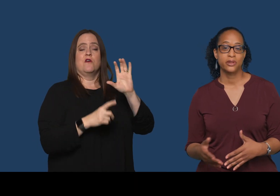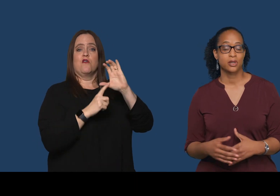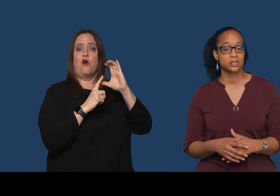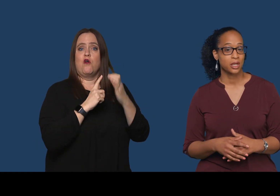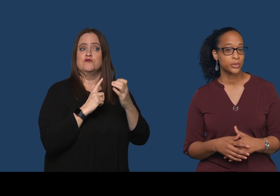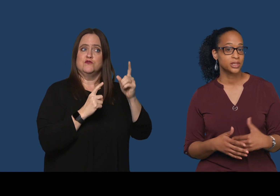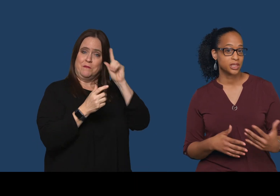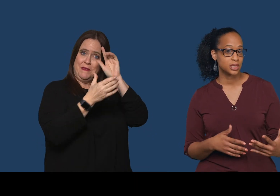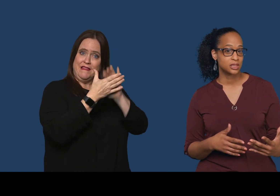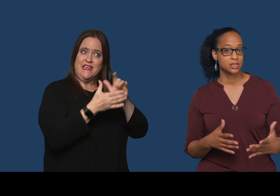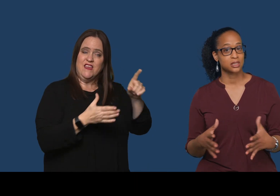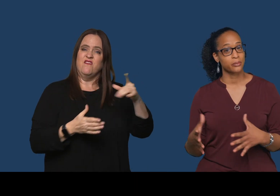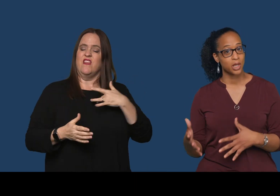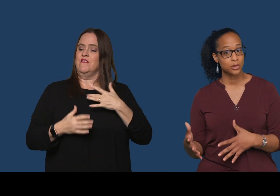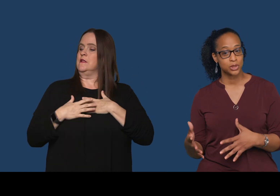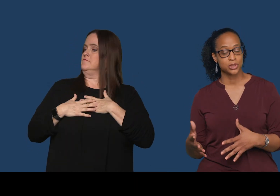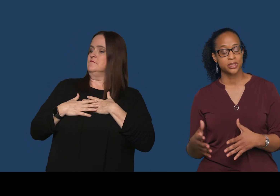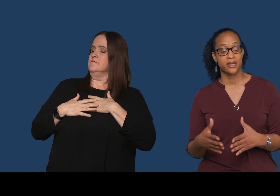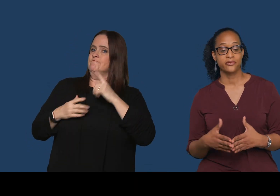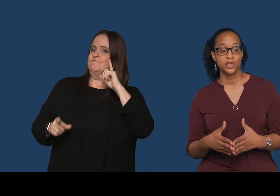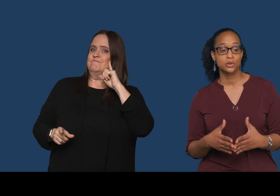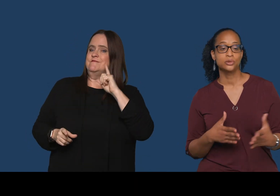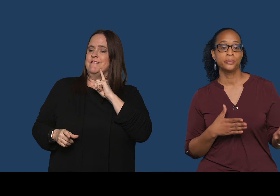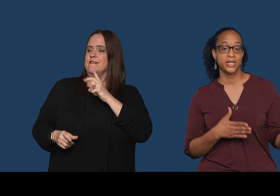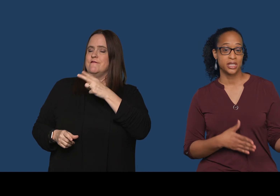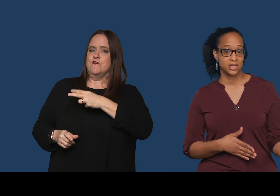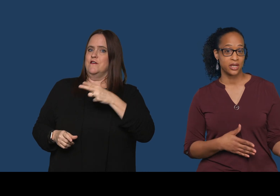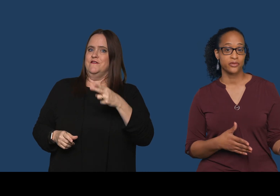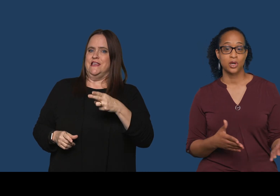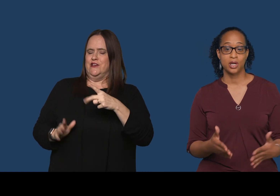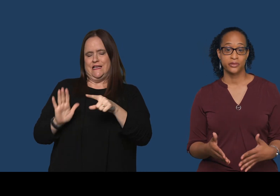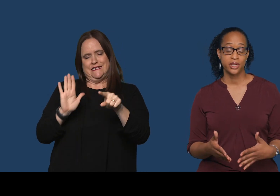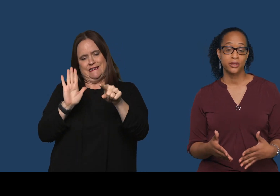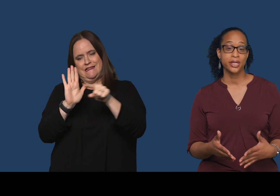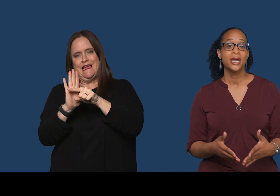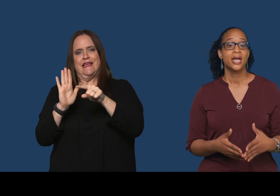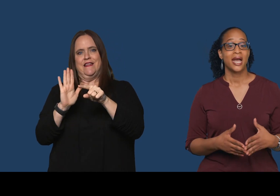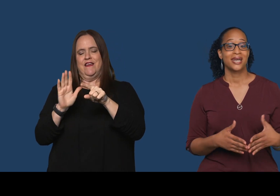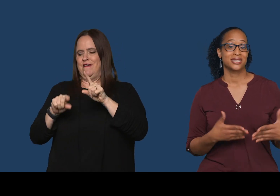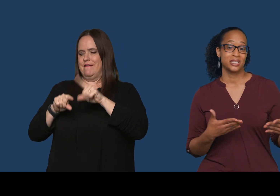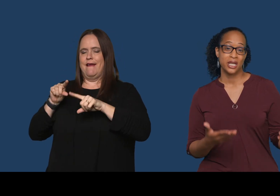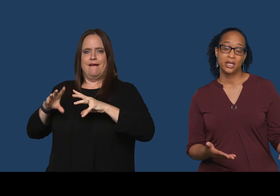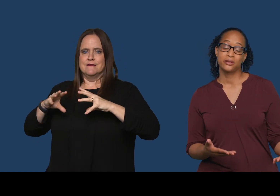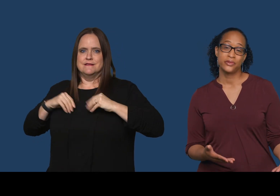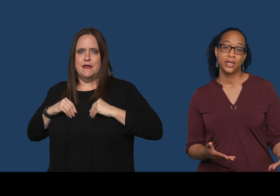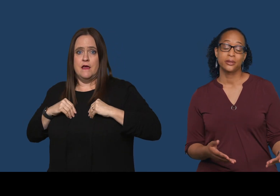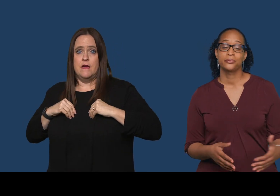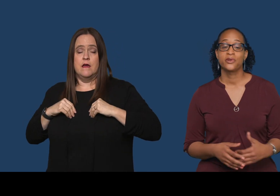There are some religions and some cultures that view being deaf or hard of hearing as a negative thing.